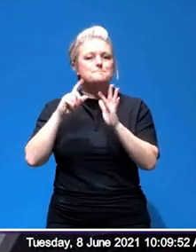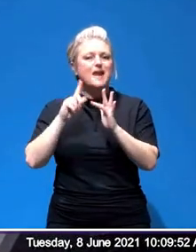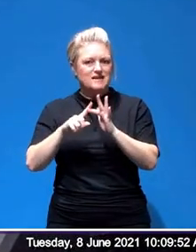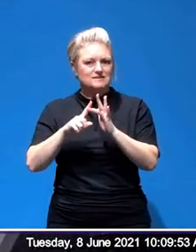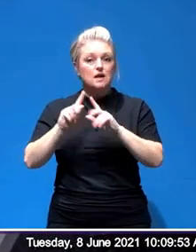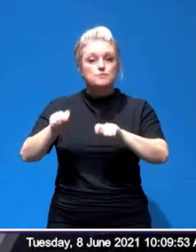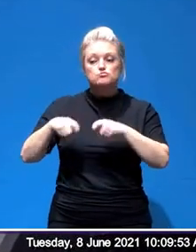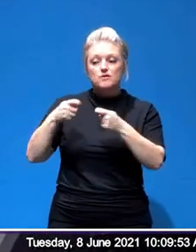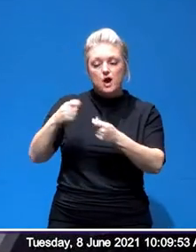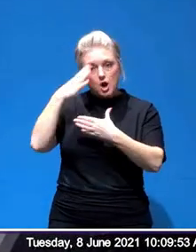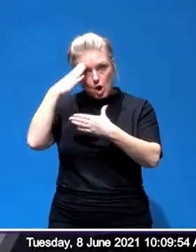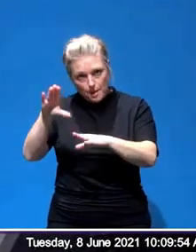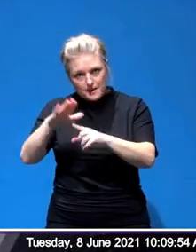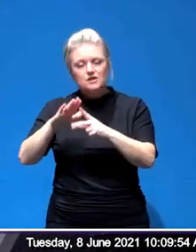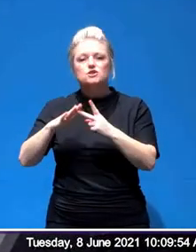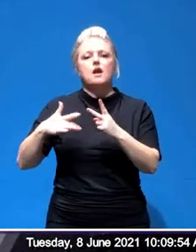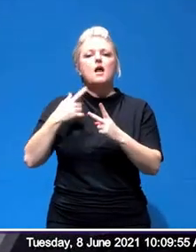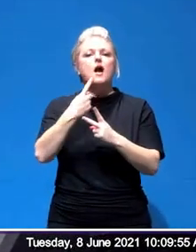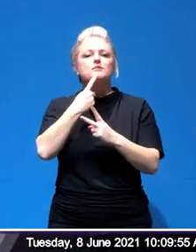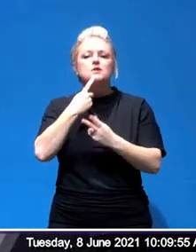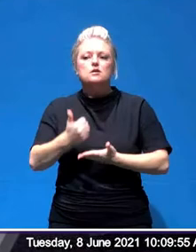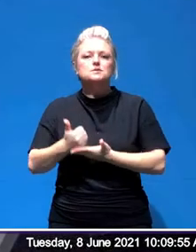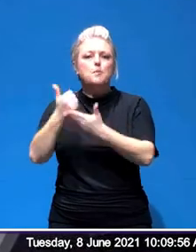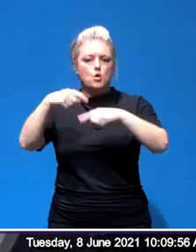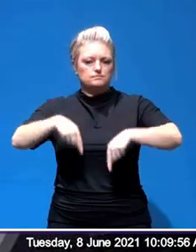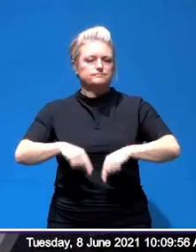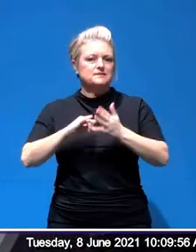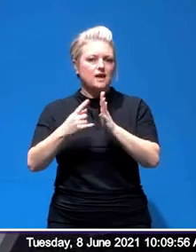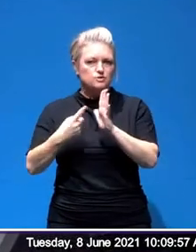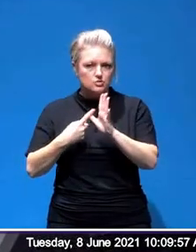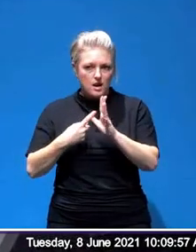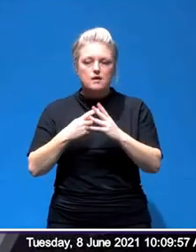support to people with disability in South Australia and as a community